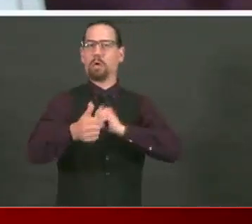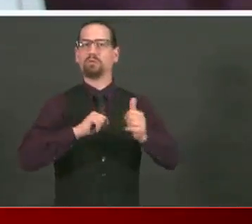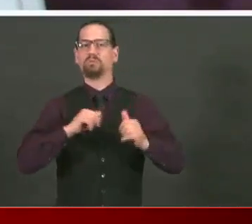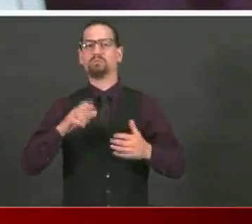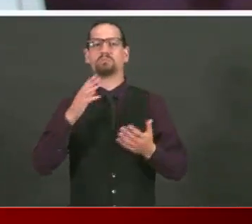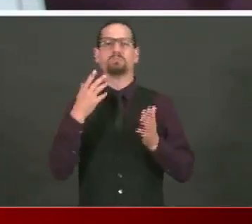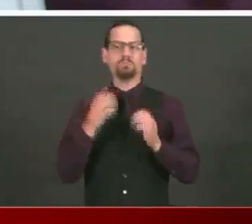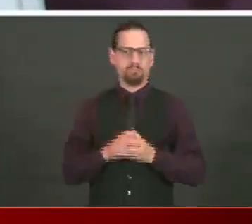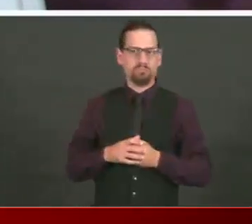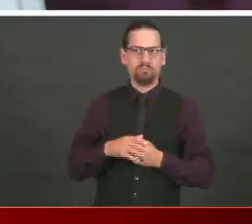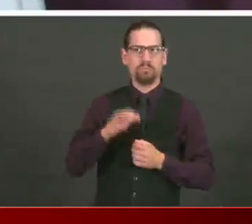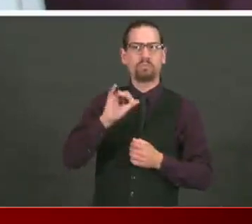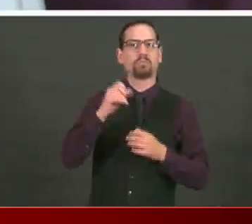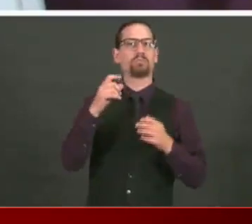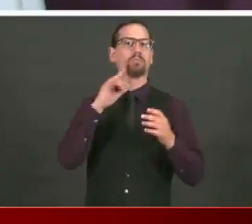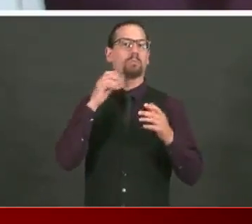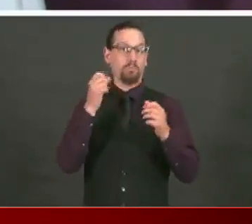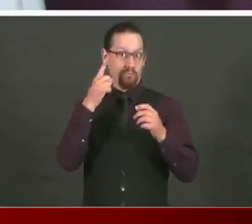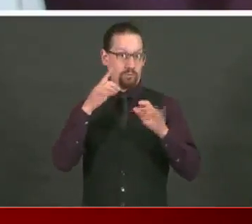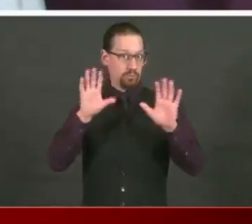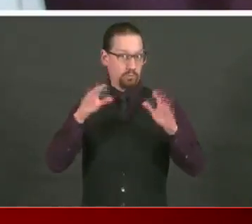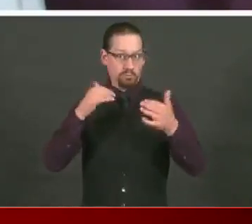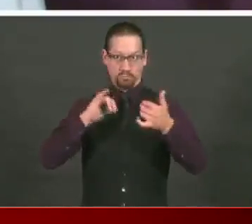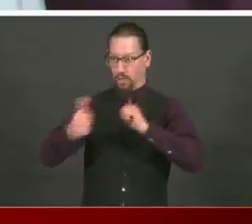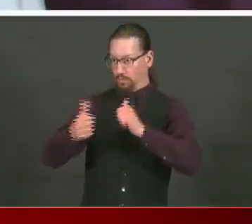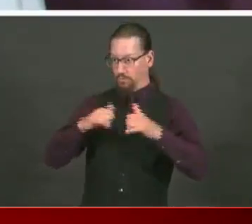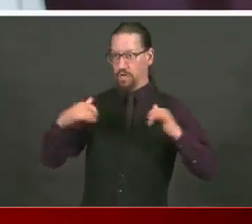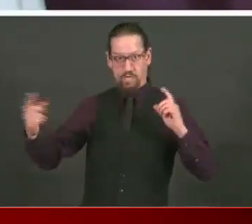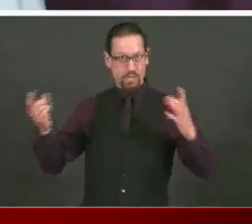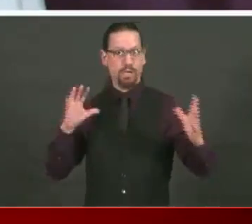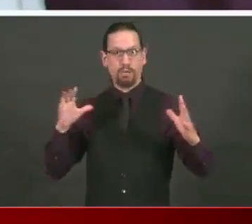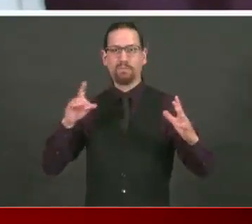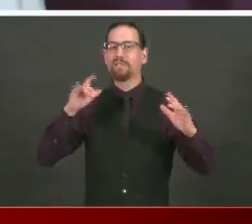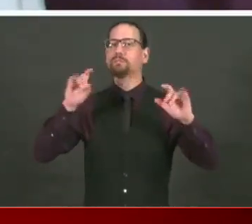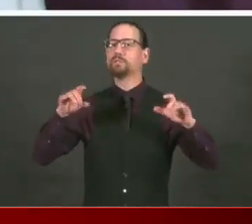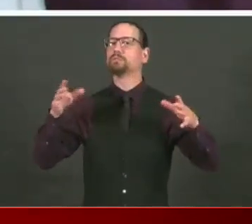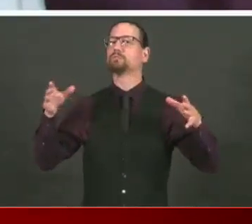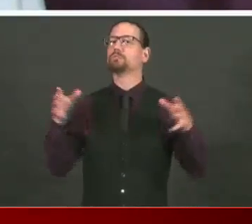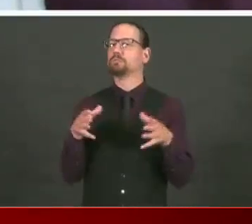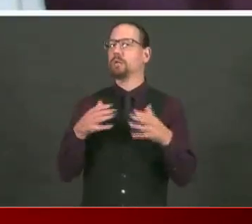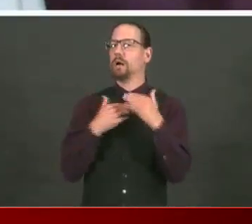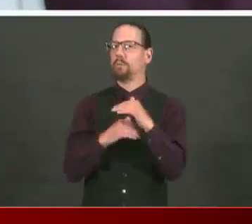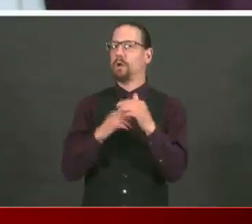SIZE. THAT IS HUGE.